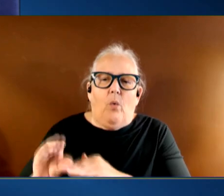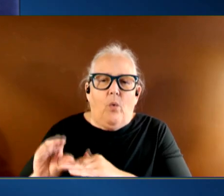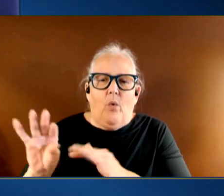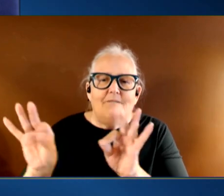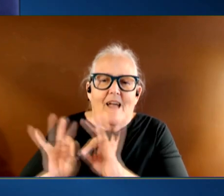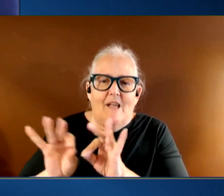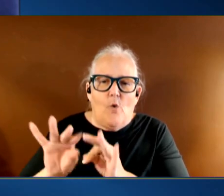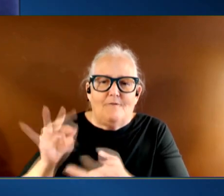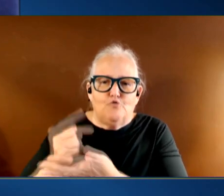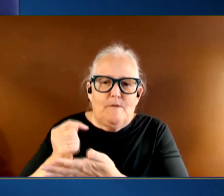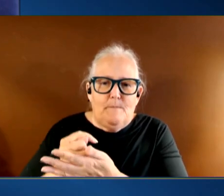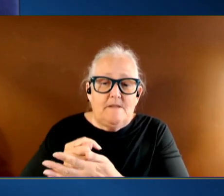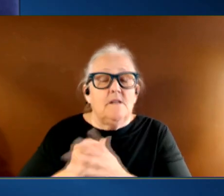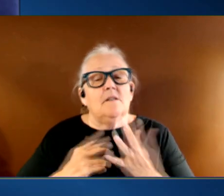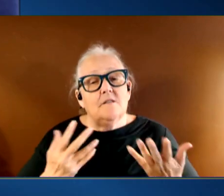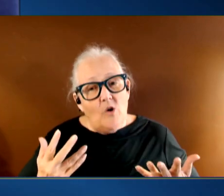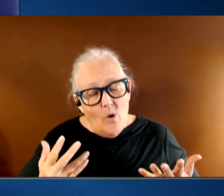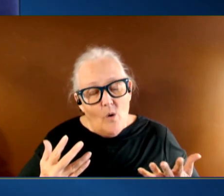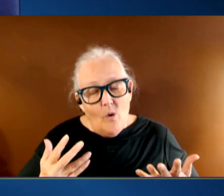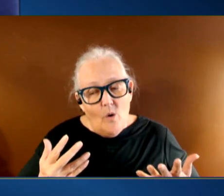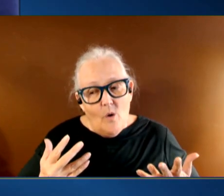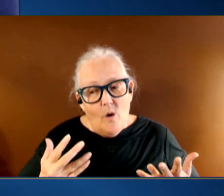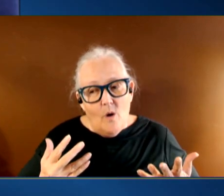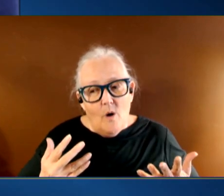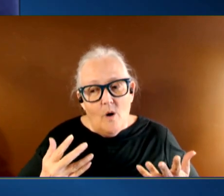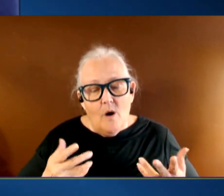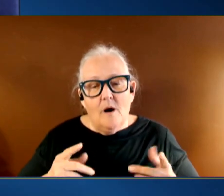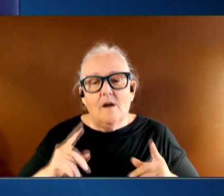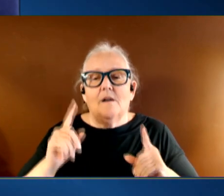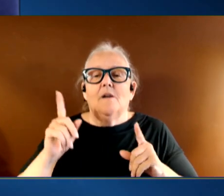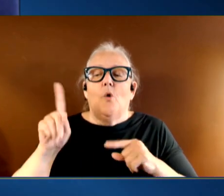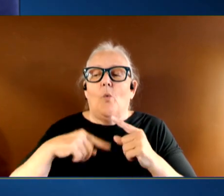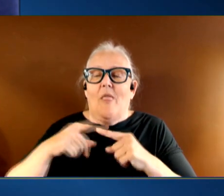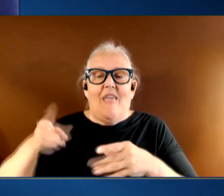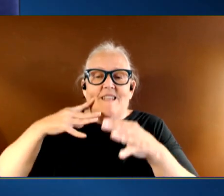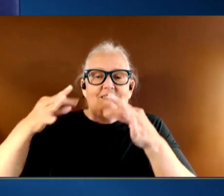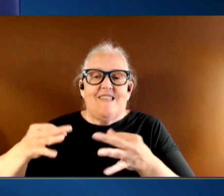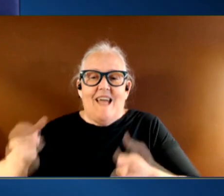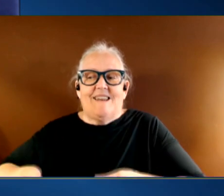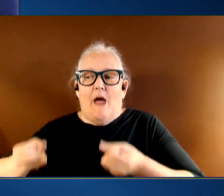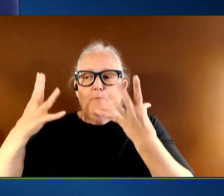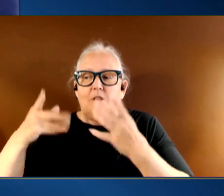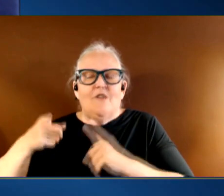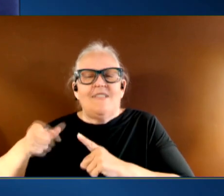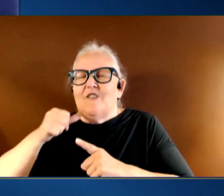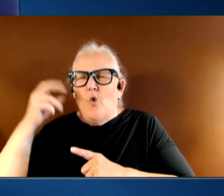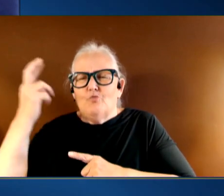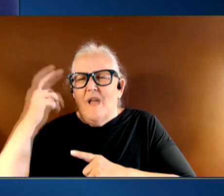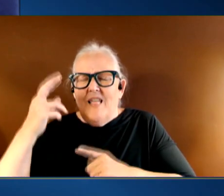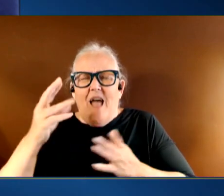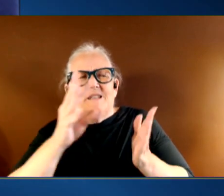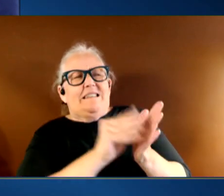when, you know, these companies and the agencies et cetera, are setting prices, they actually don't know how expensive it is to take care of us with sickle cell disease.